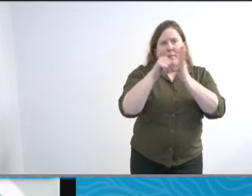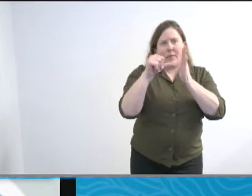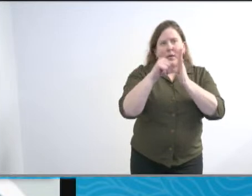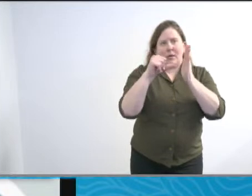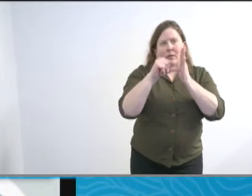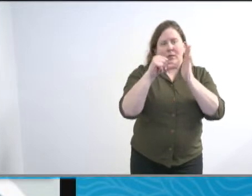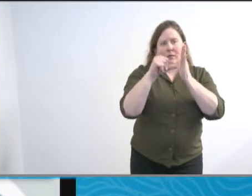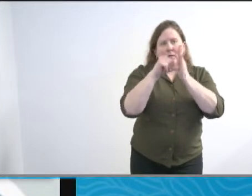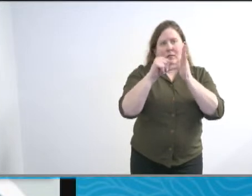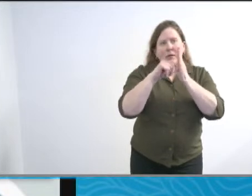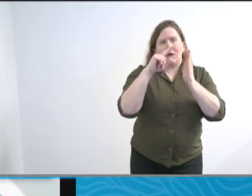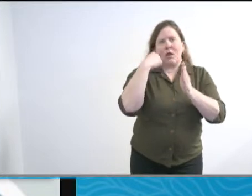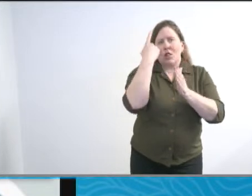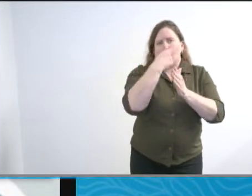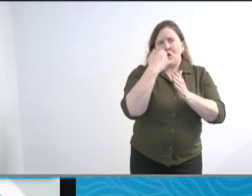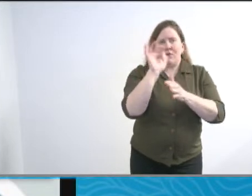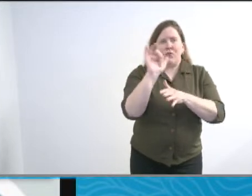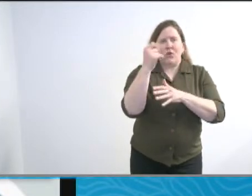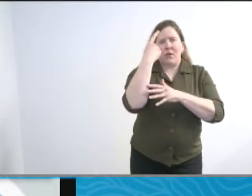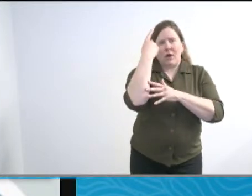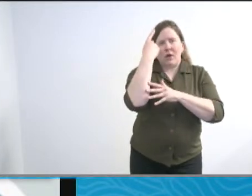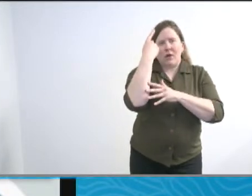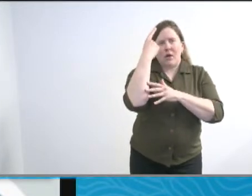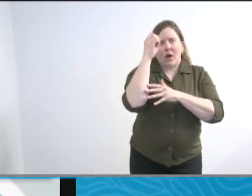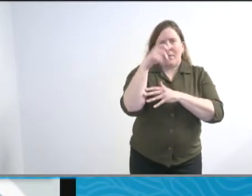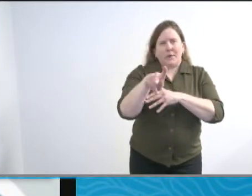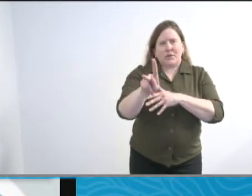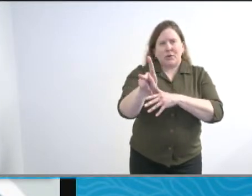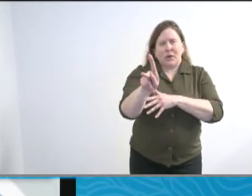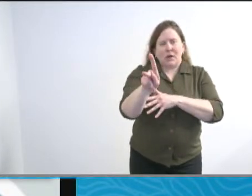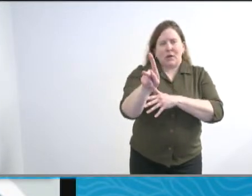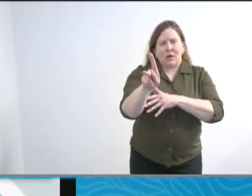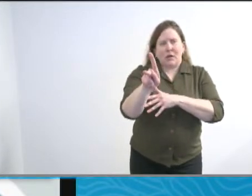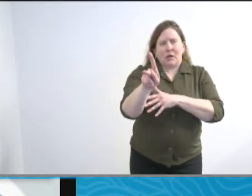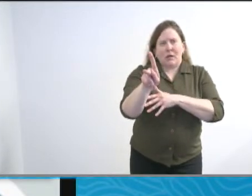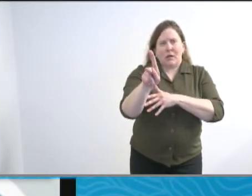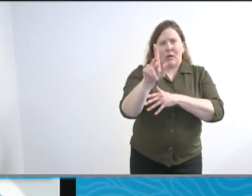look for the opportunity to read through the LCAP draft,